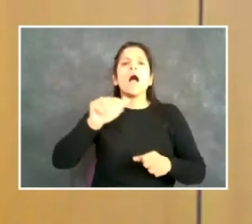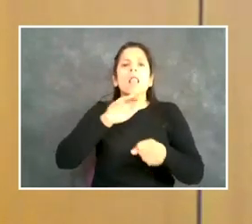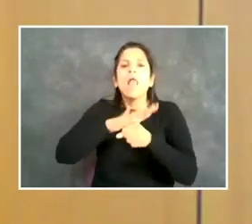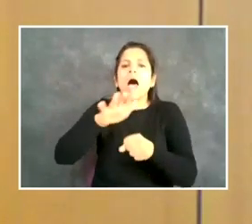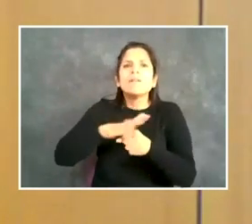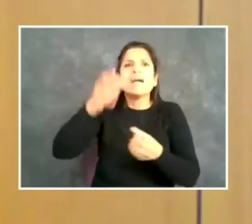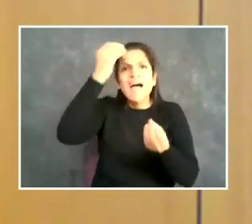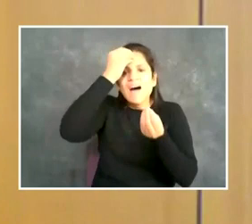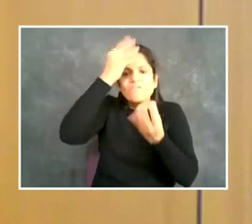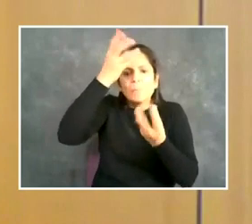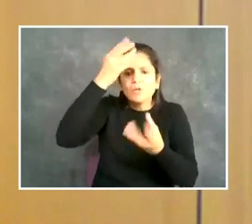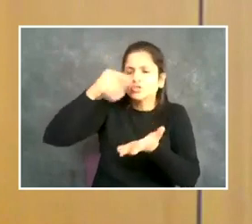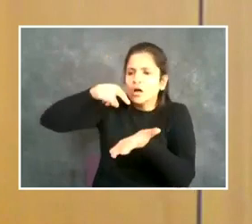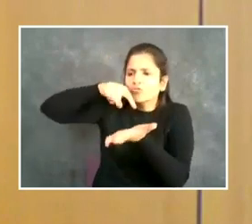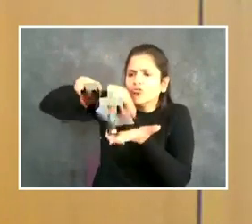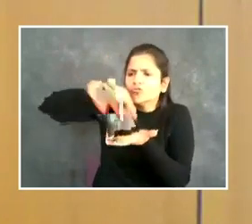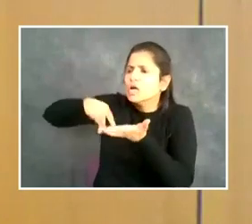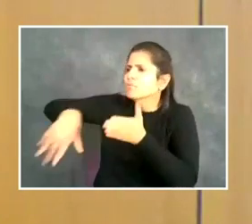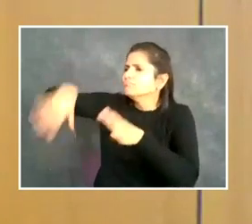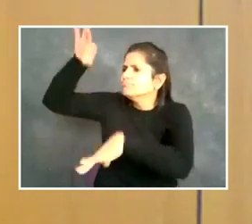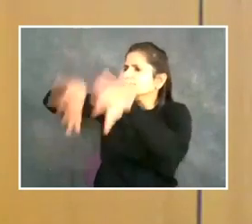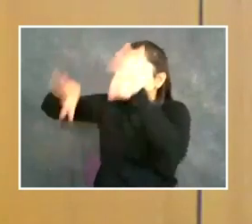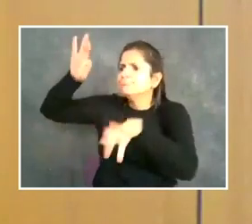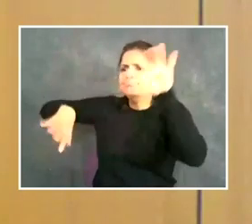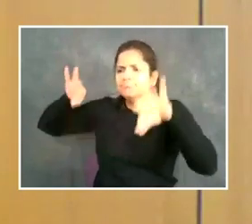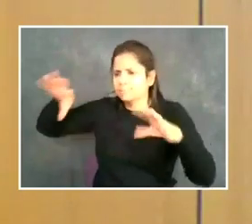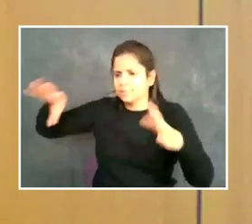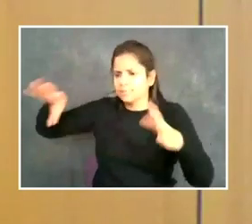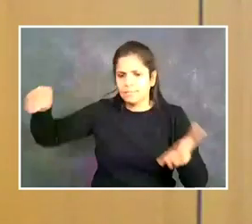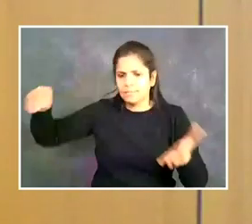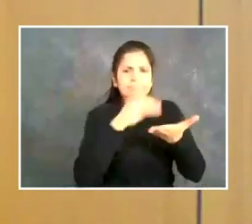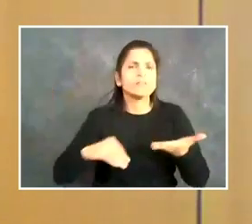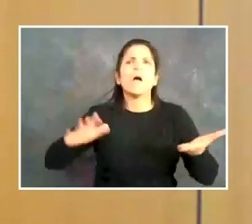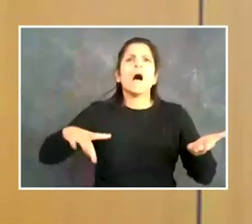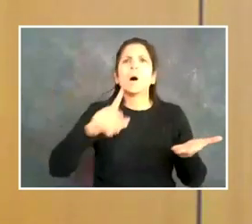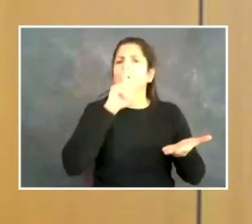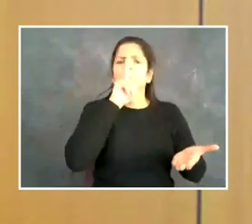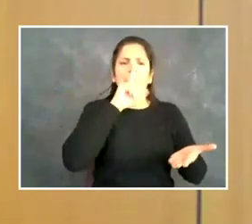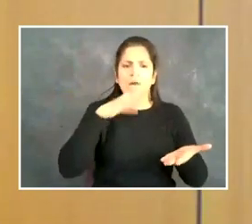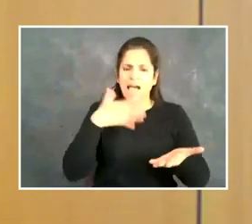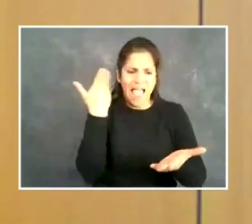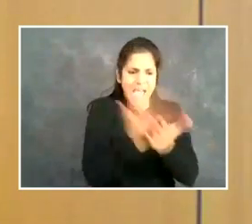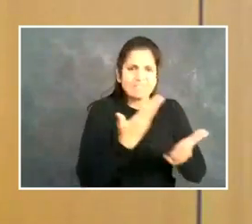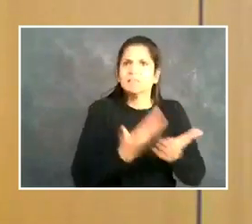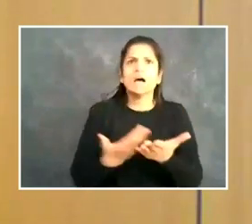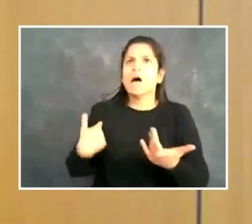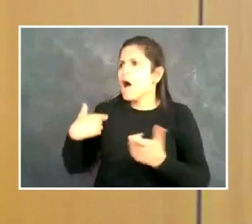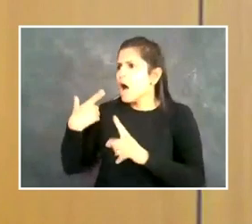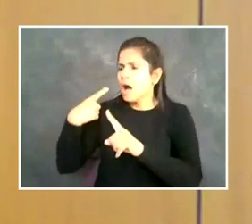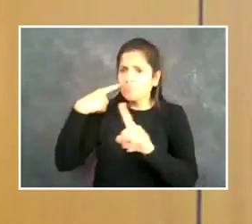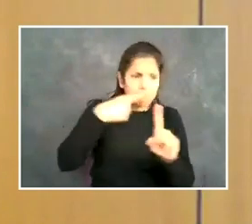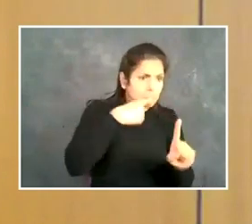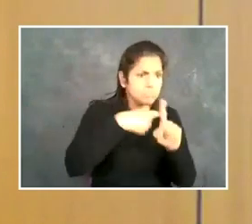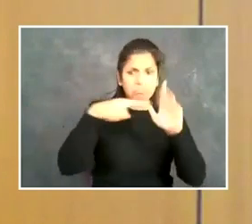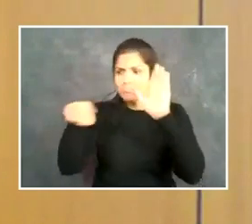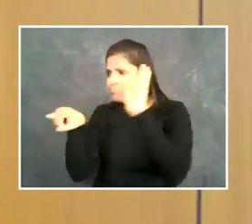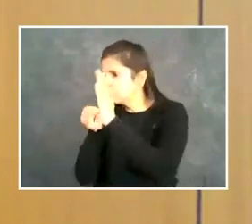AMOUNT OF STUDIES THAT HAVE